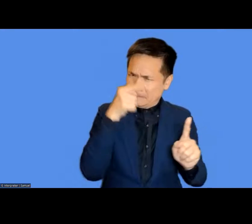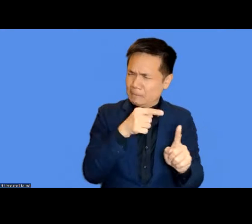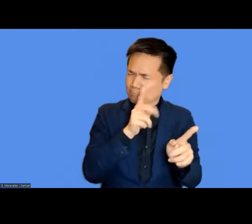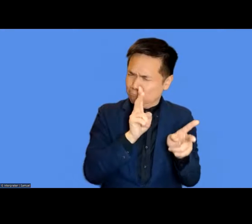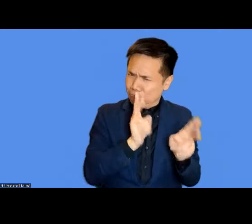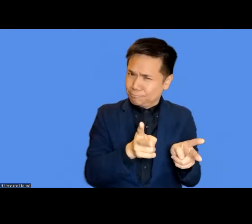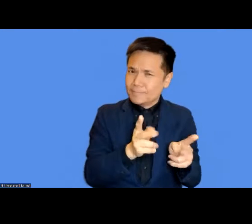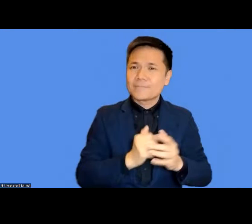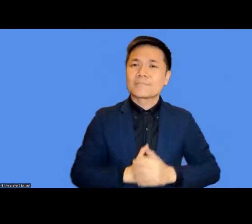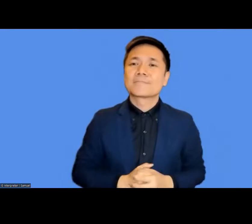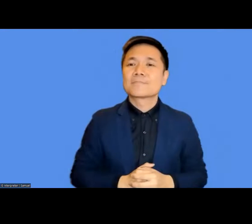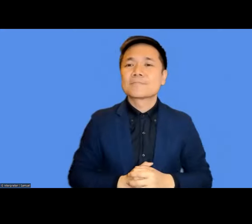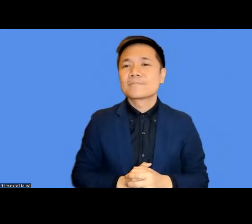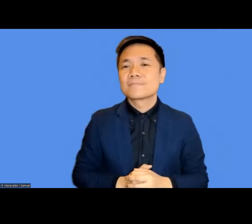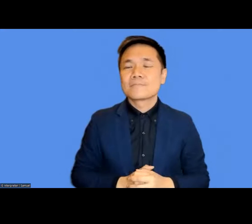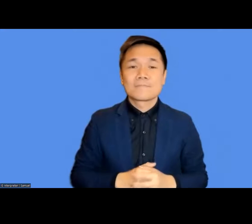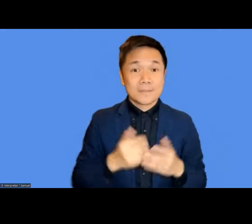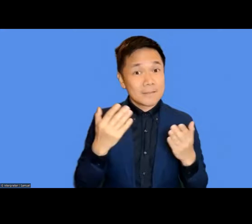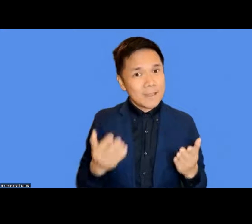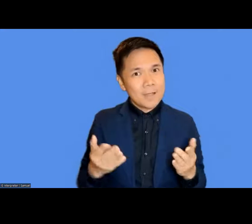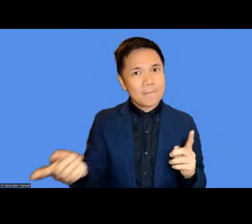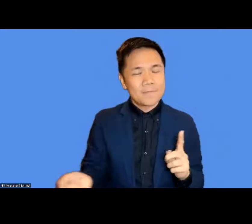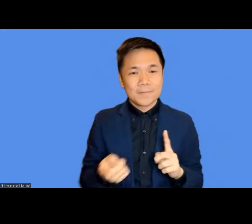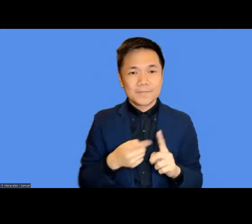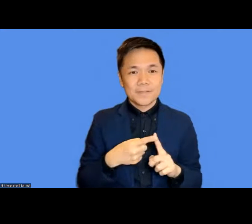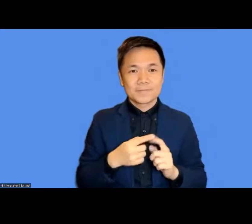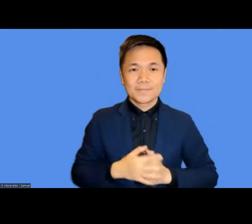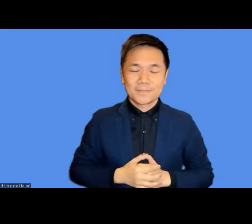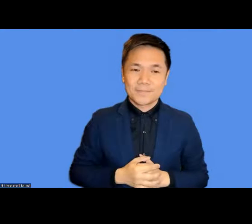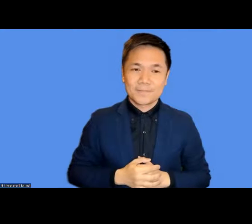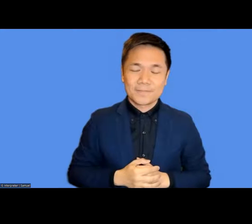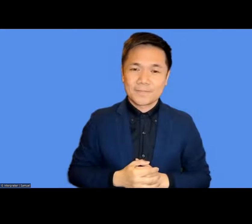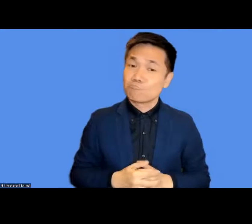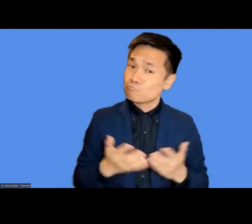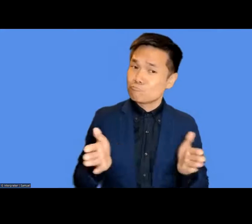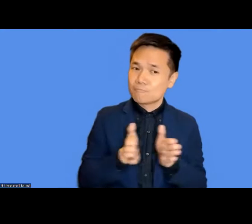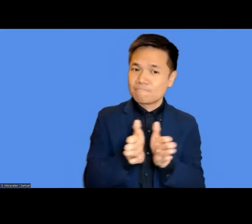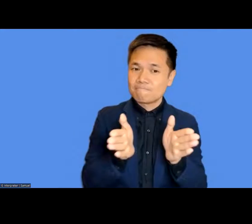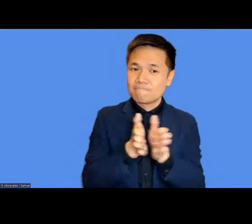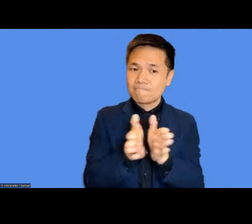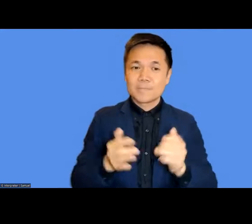The first thing that I would like to address is a little bit of a recap in terms of why